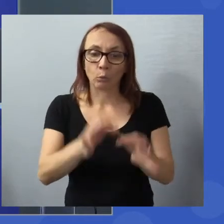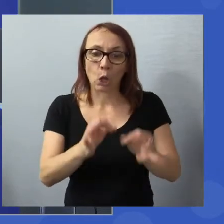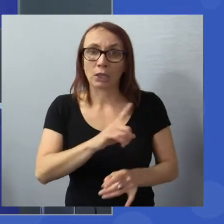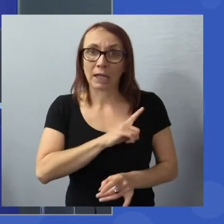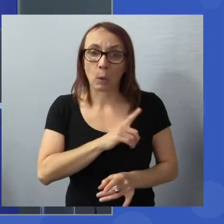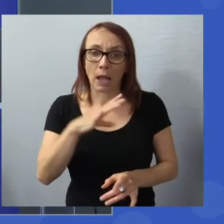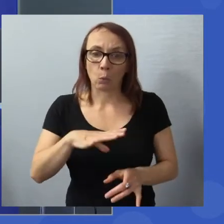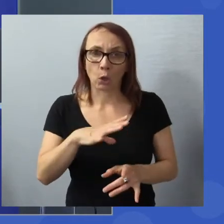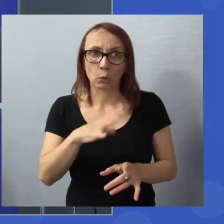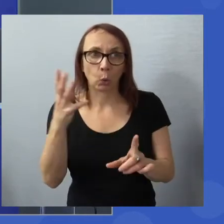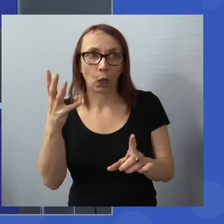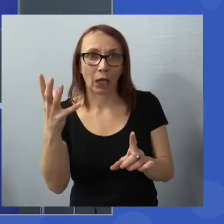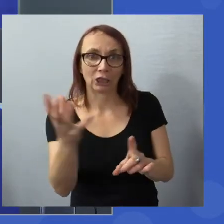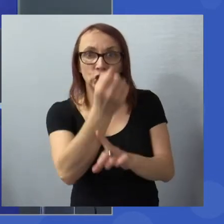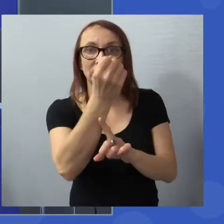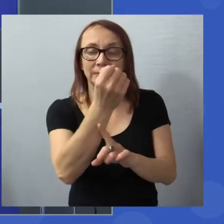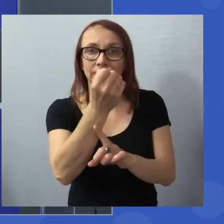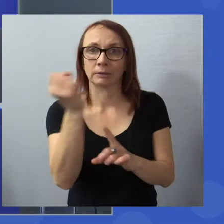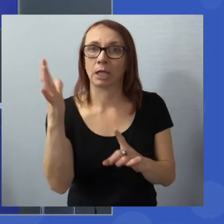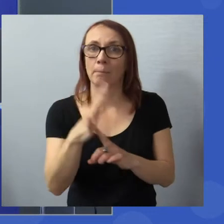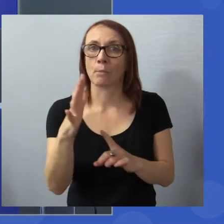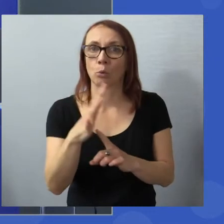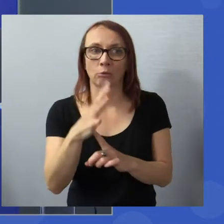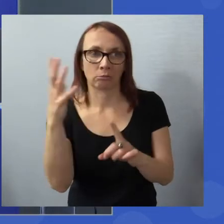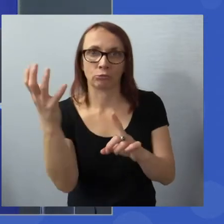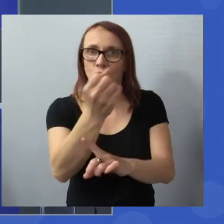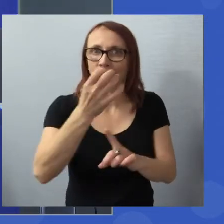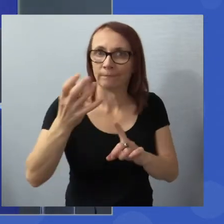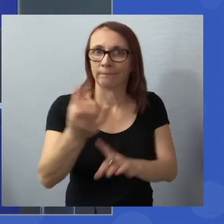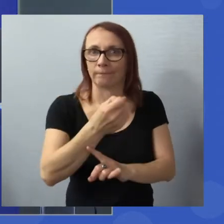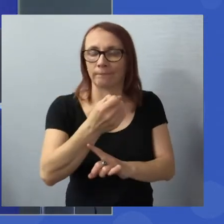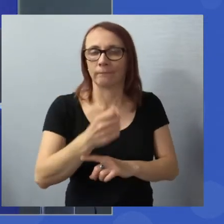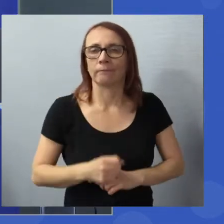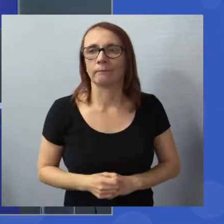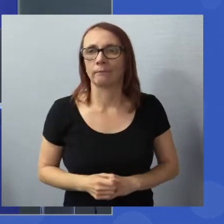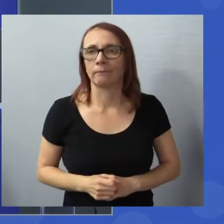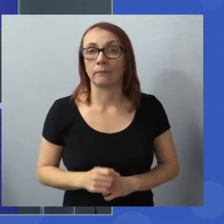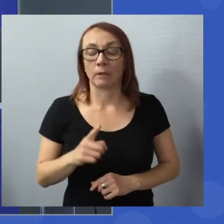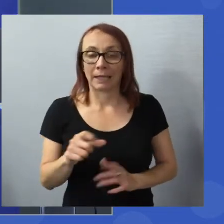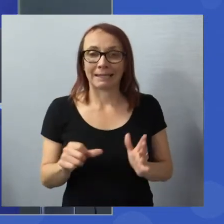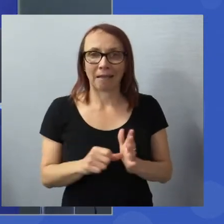good and important goals I think the difficulty sometimes is how do they how